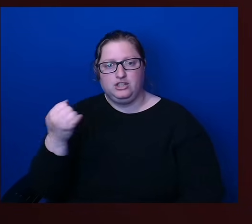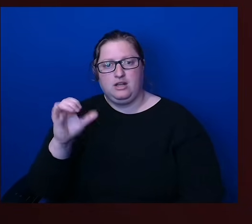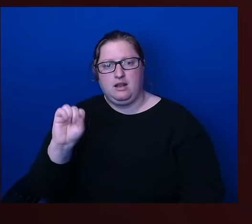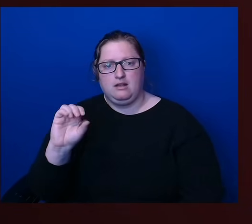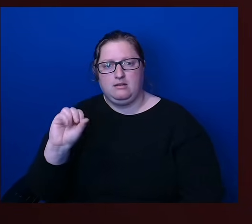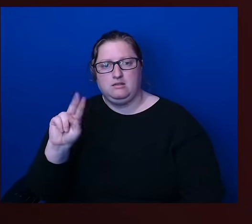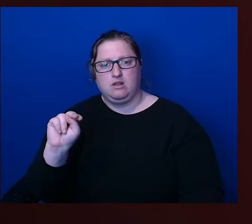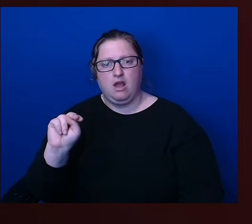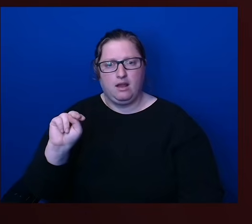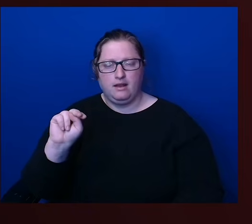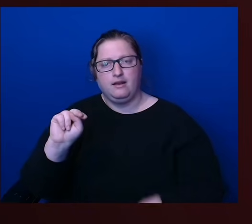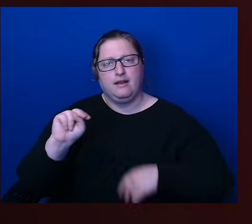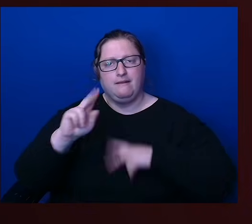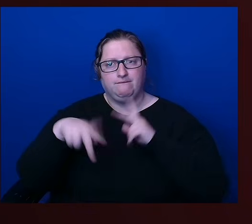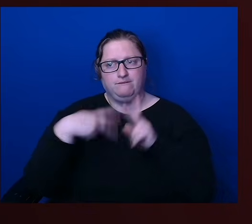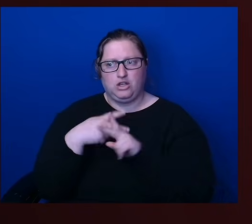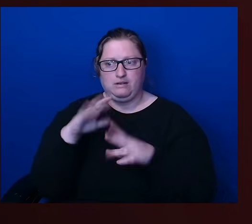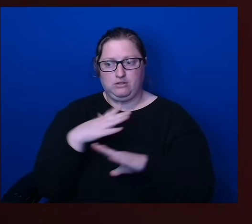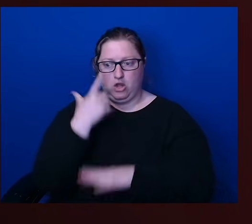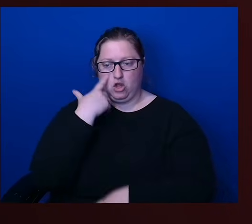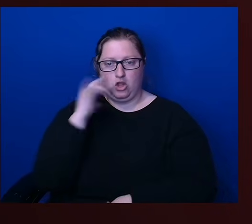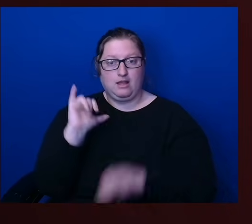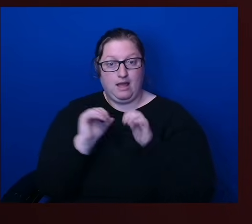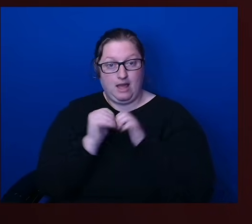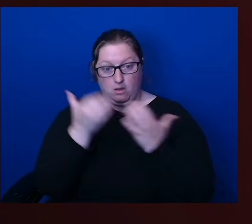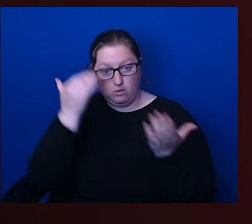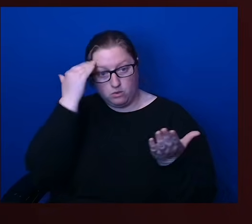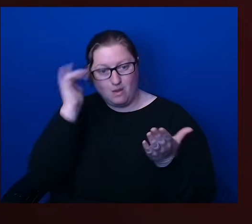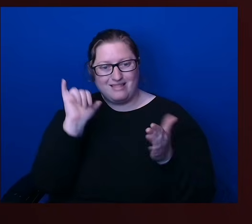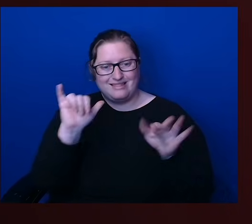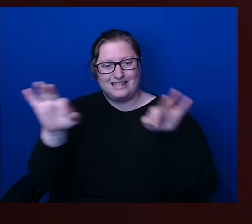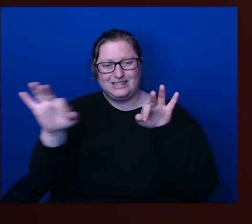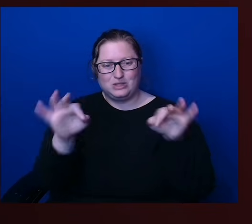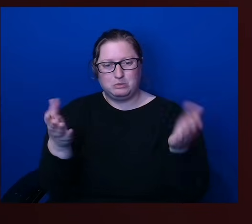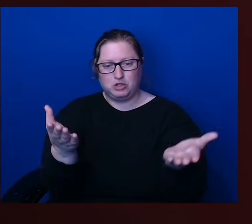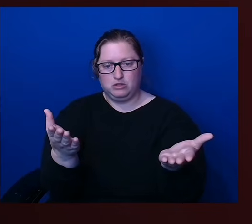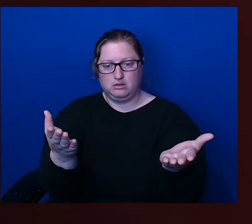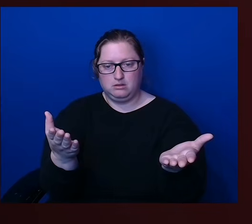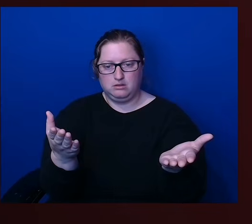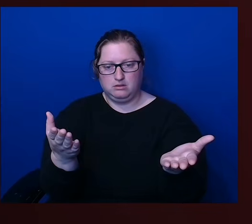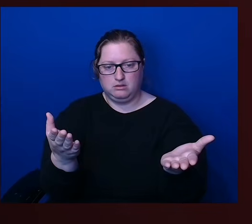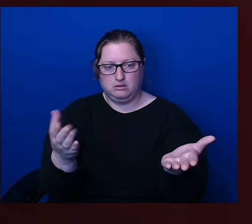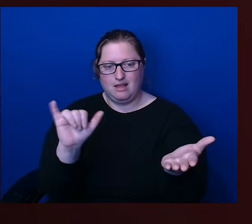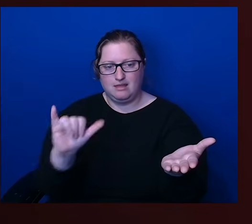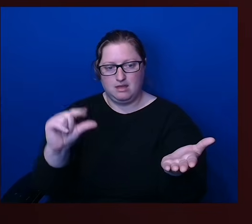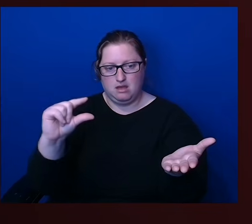How does it know to do that? That description attribute. That description attribute is almost like